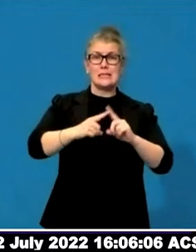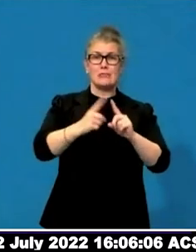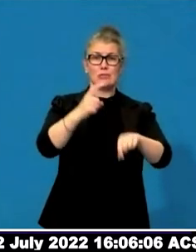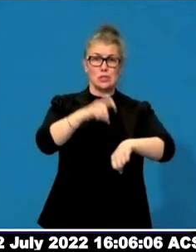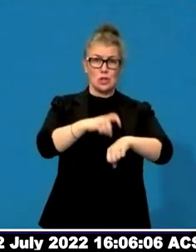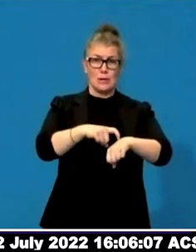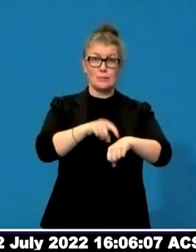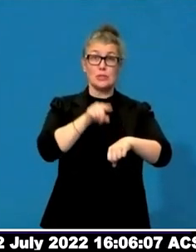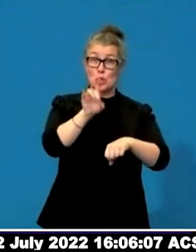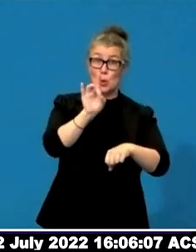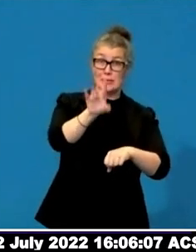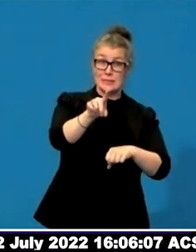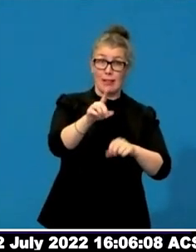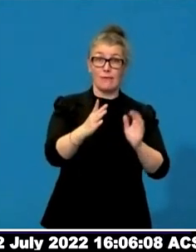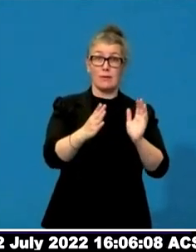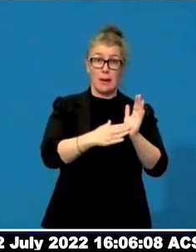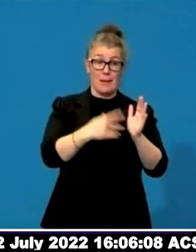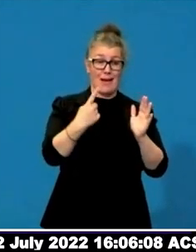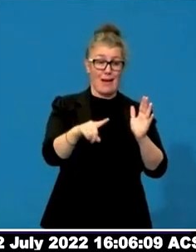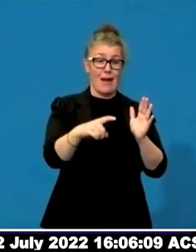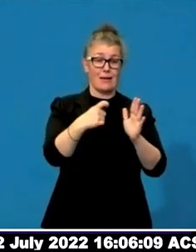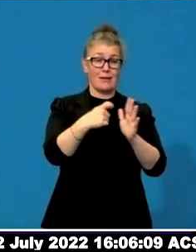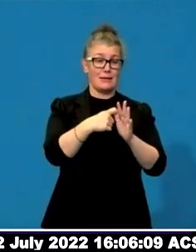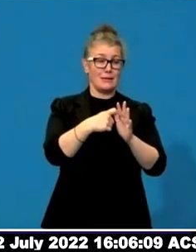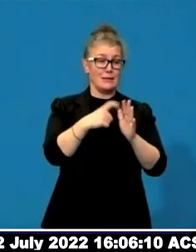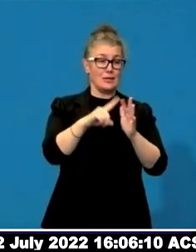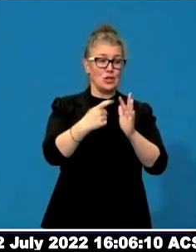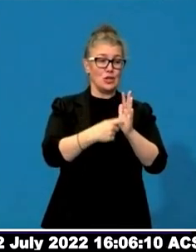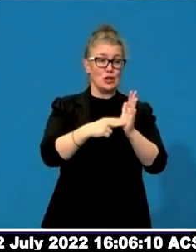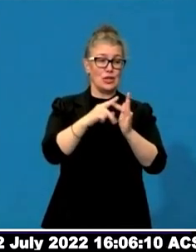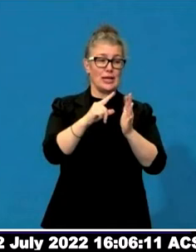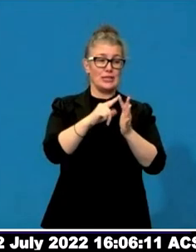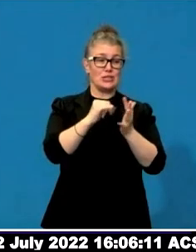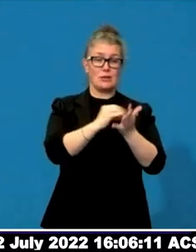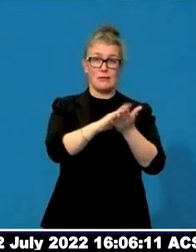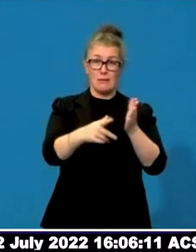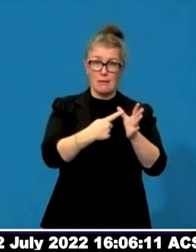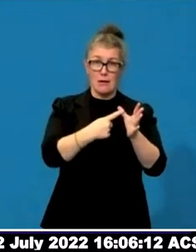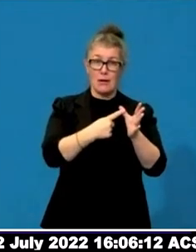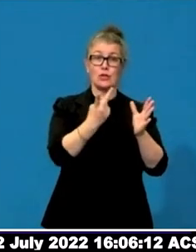to be with Boyzie in Townsville, and he received treatment there.